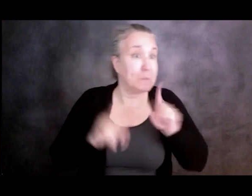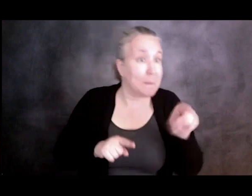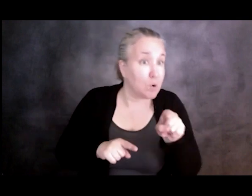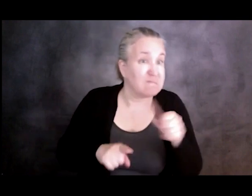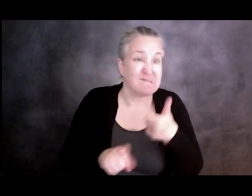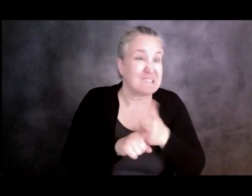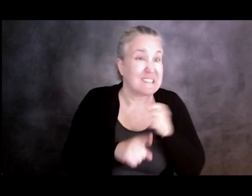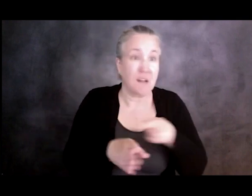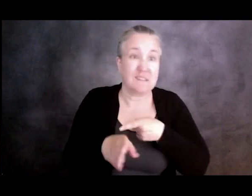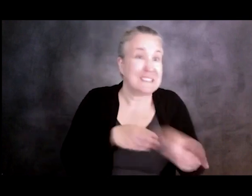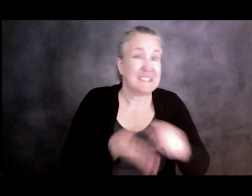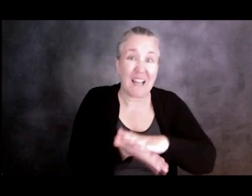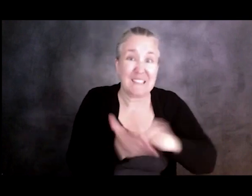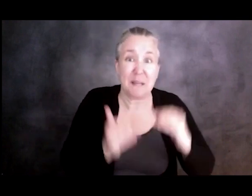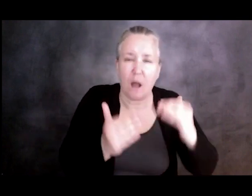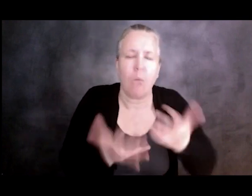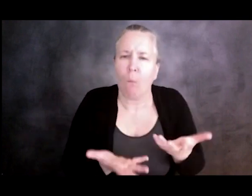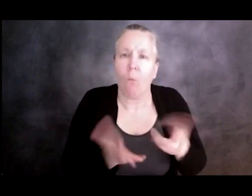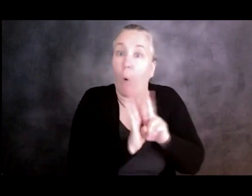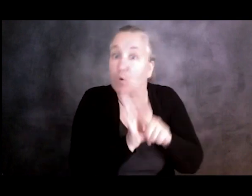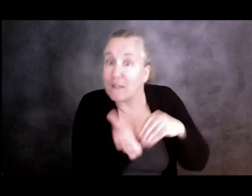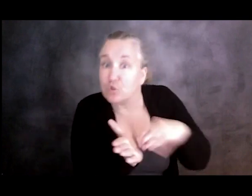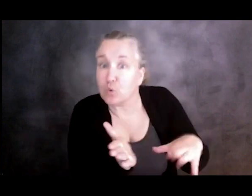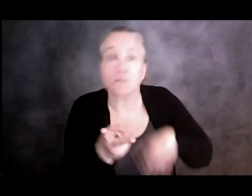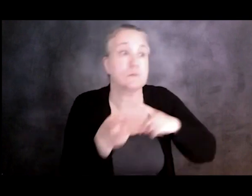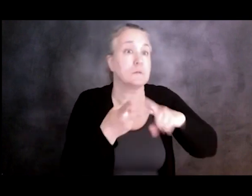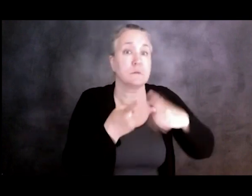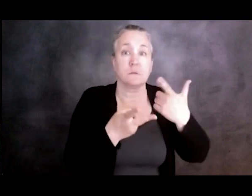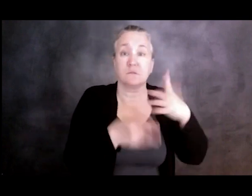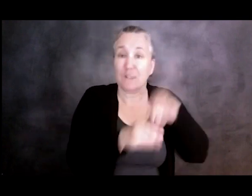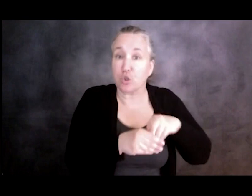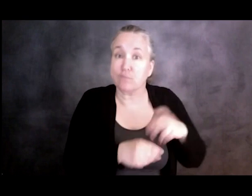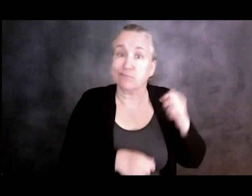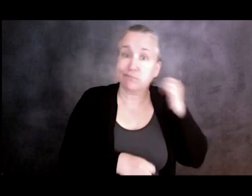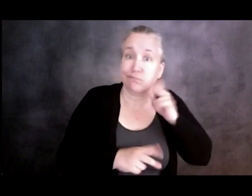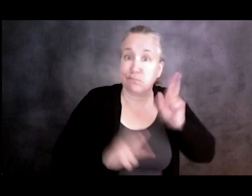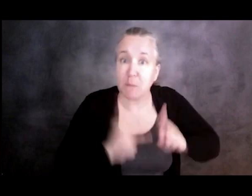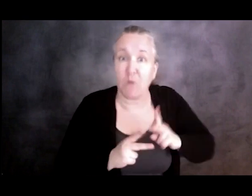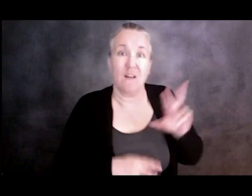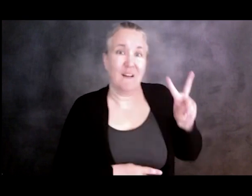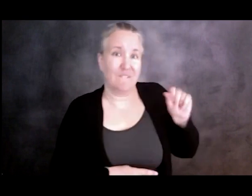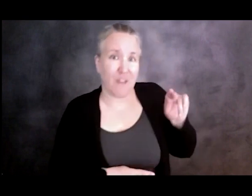academics, which can include undergraduate students, would include civilians, veterans, booksellers.